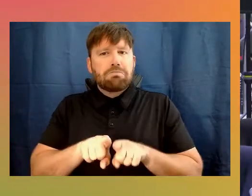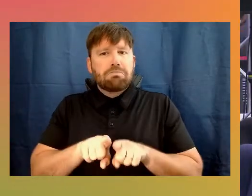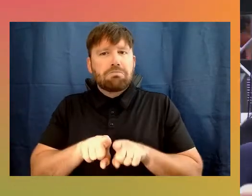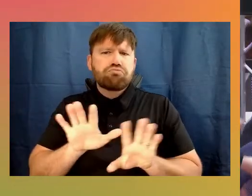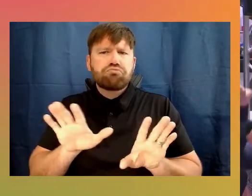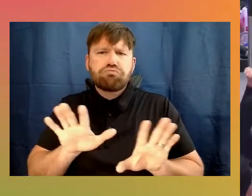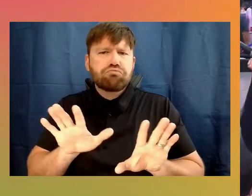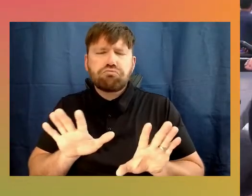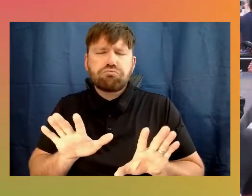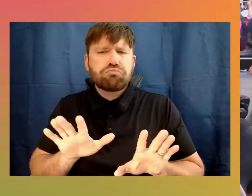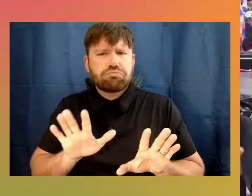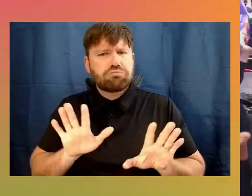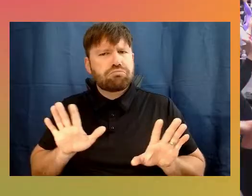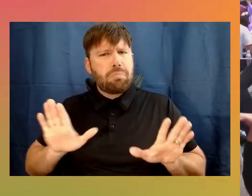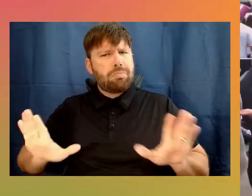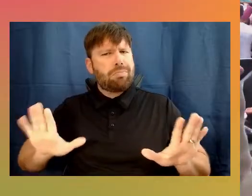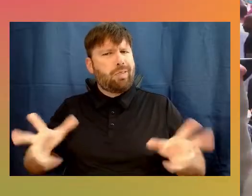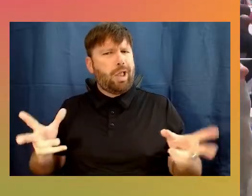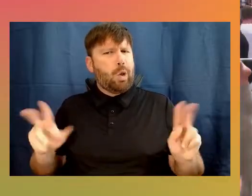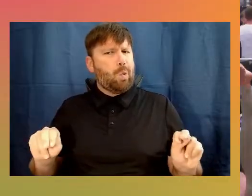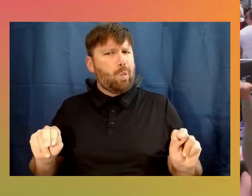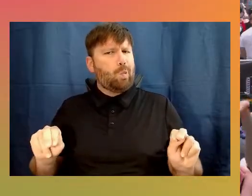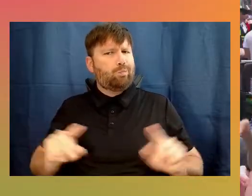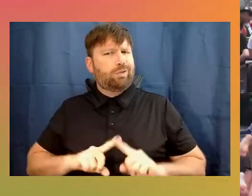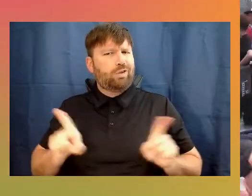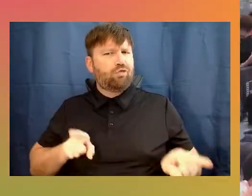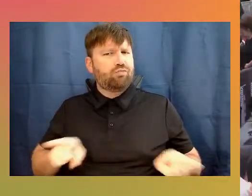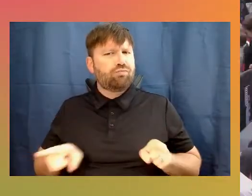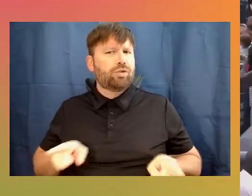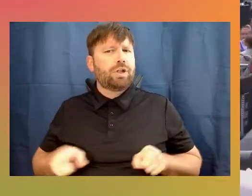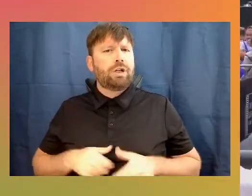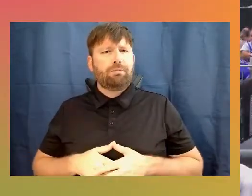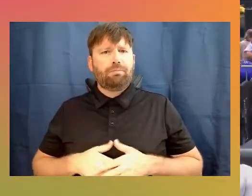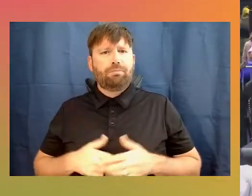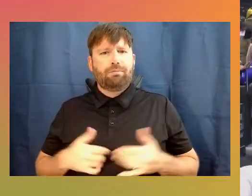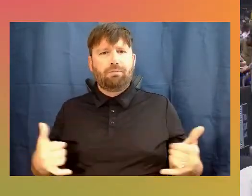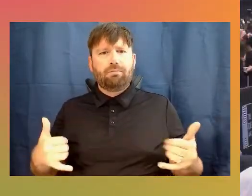DON'T TRY TO MAKE THIS LIKE THE